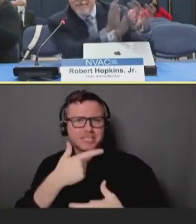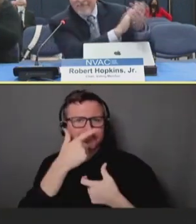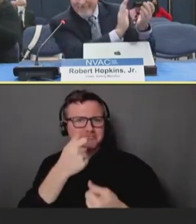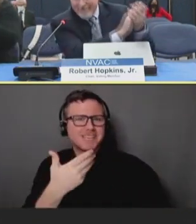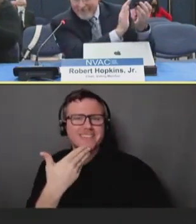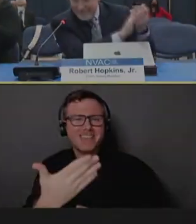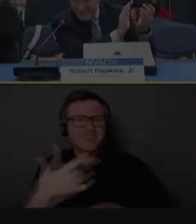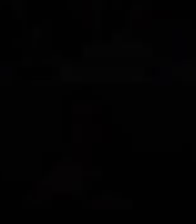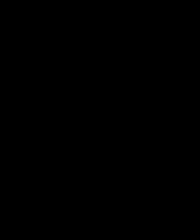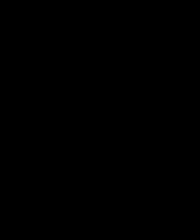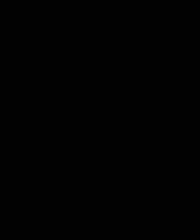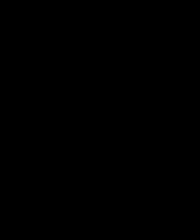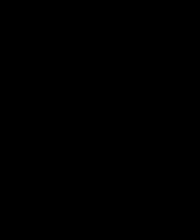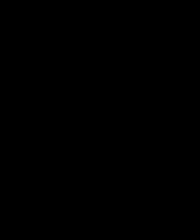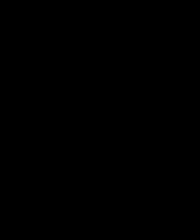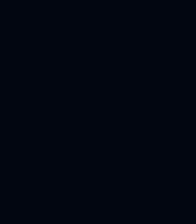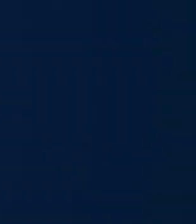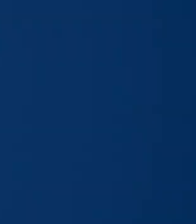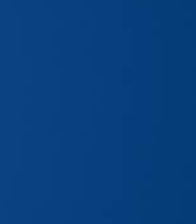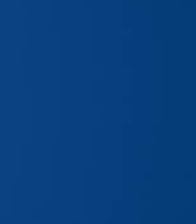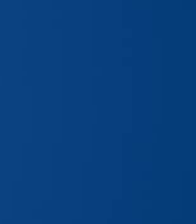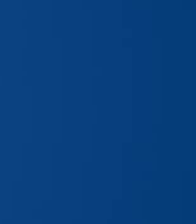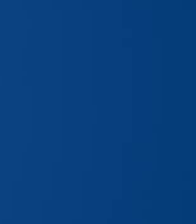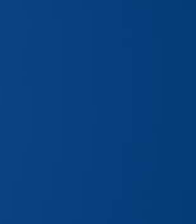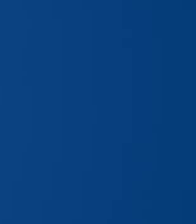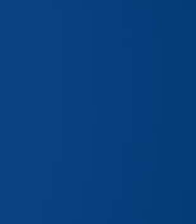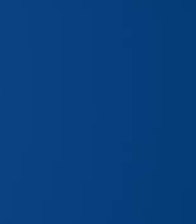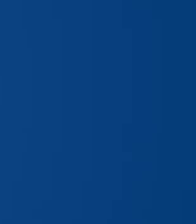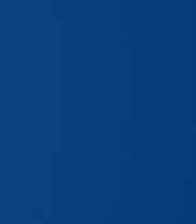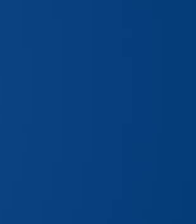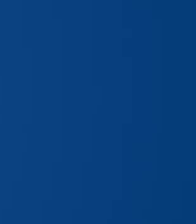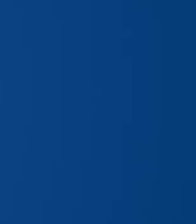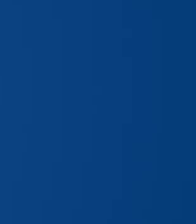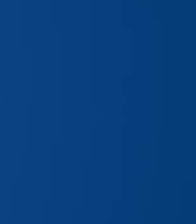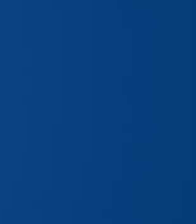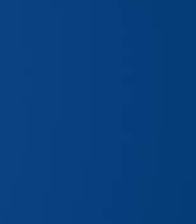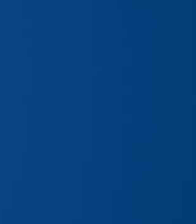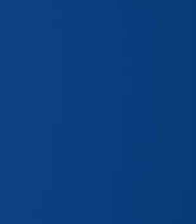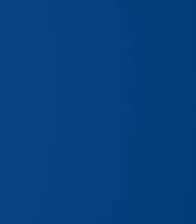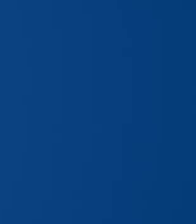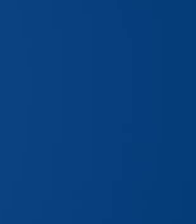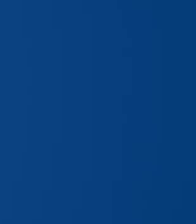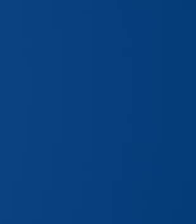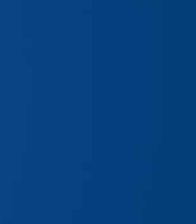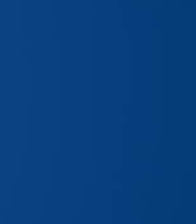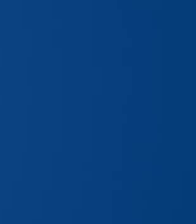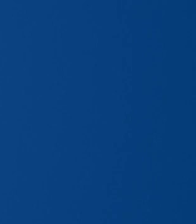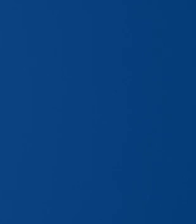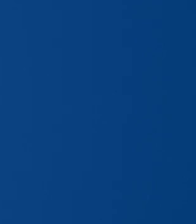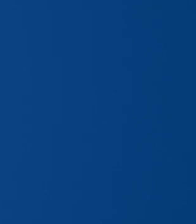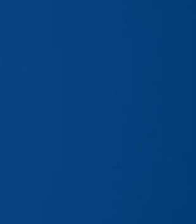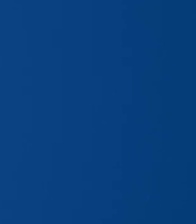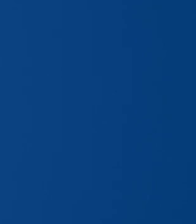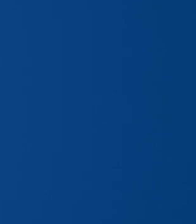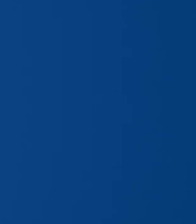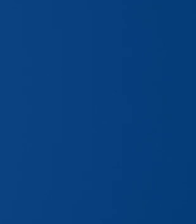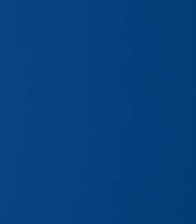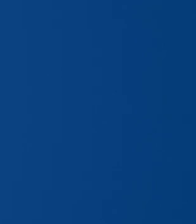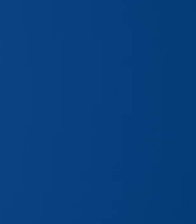Patricia Schnabel Ruppert: Thank you. Male Speaker: Produced by the U.S. Department of Health and Human Services.